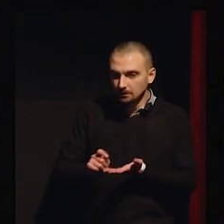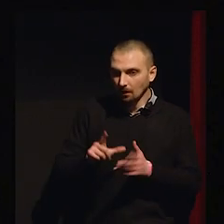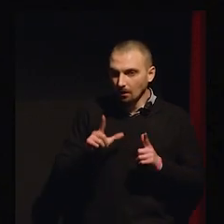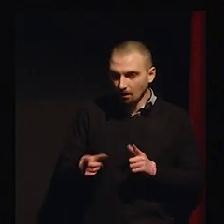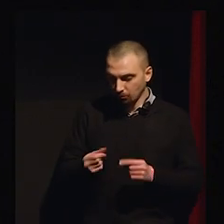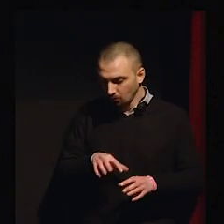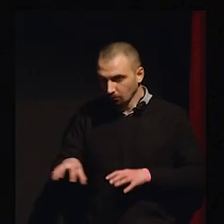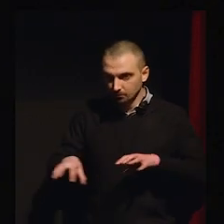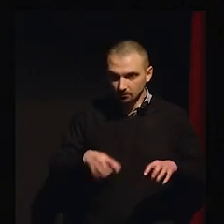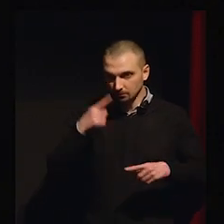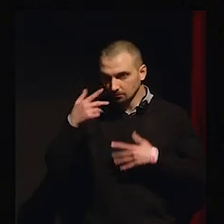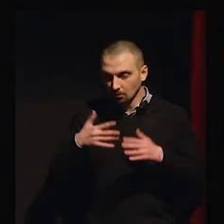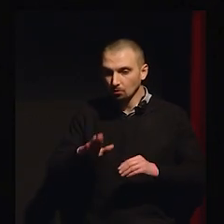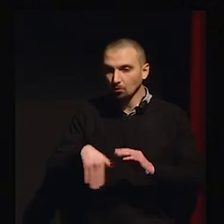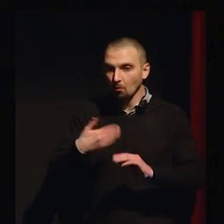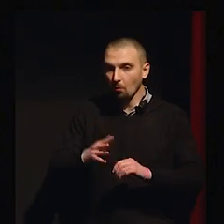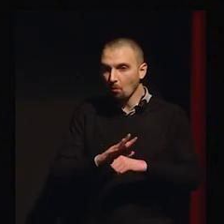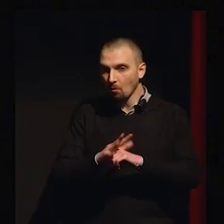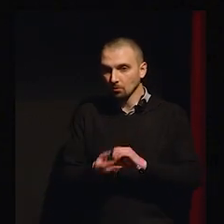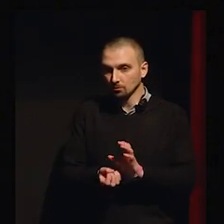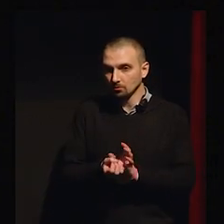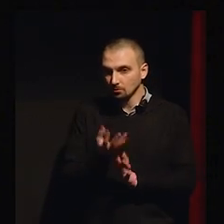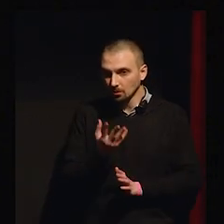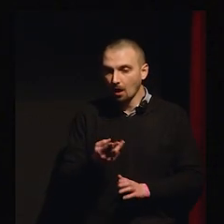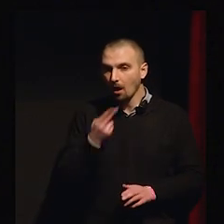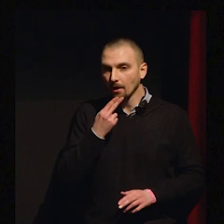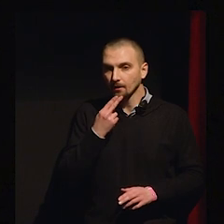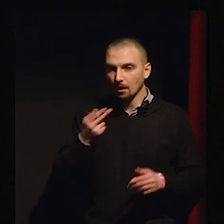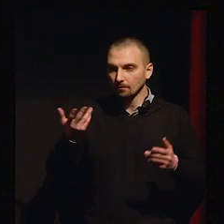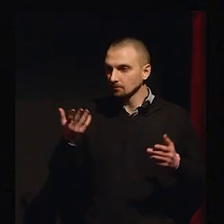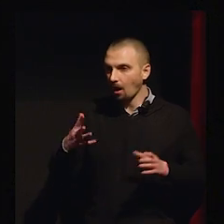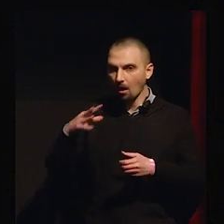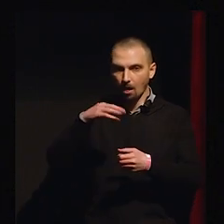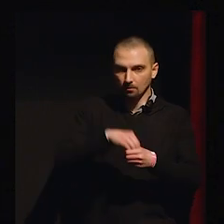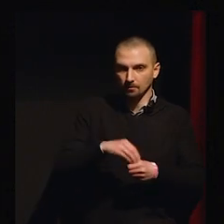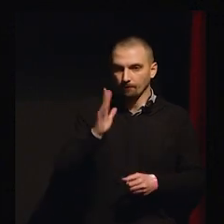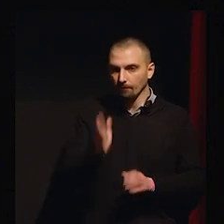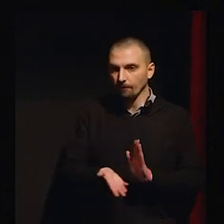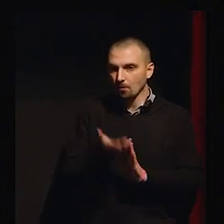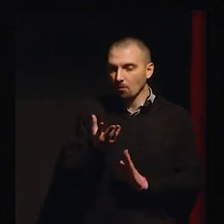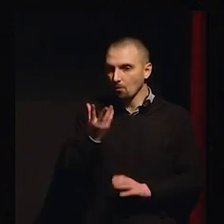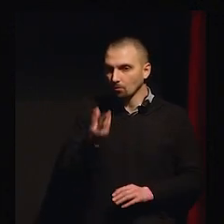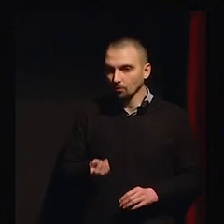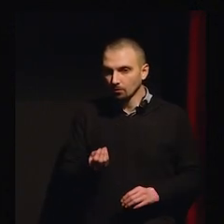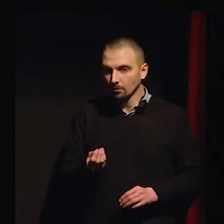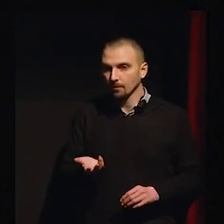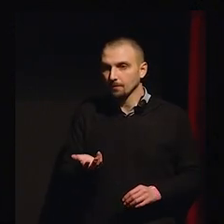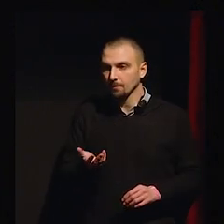And then came the pandemic, and women’s burden grew even more. Especially in the marginally disadvantaged neighborhoods,